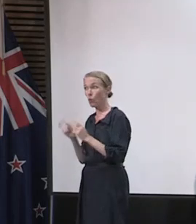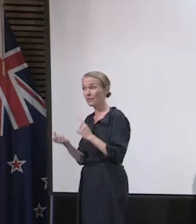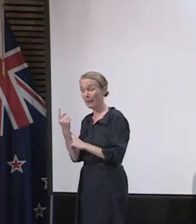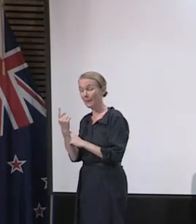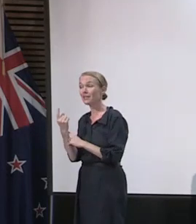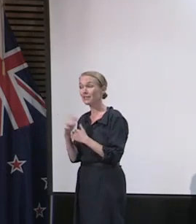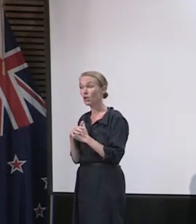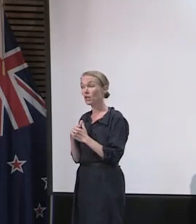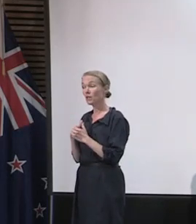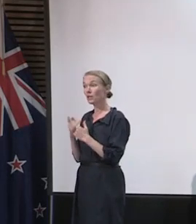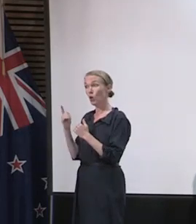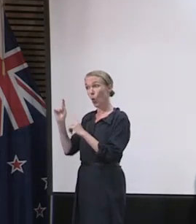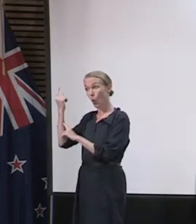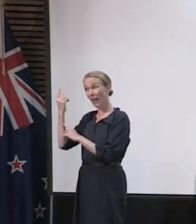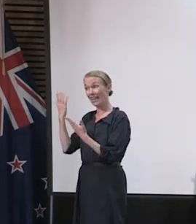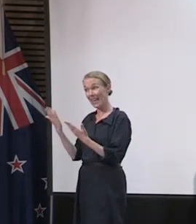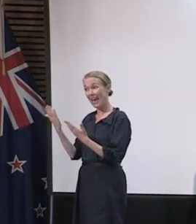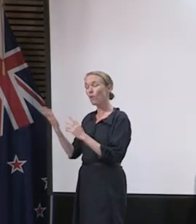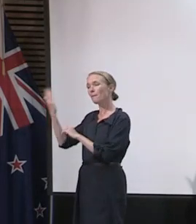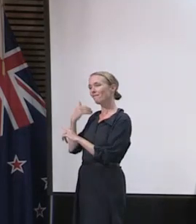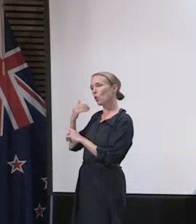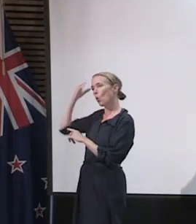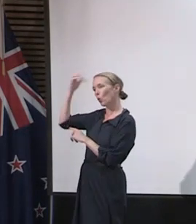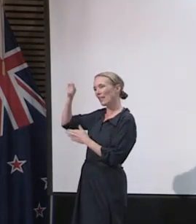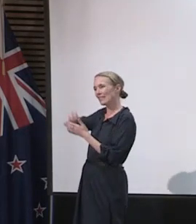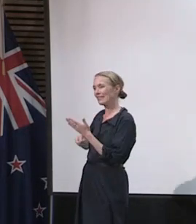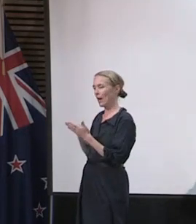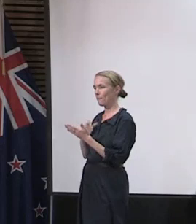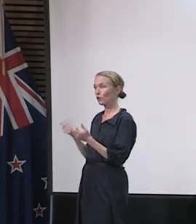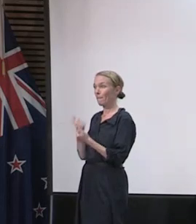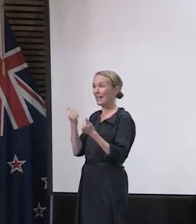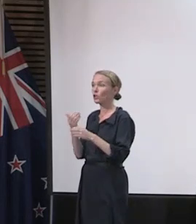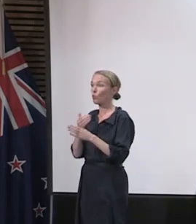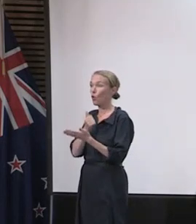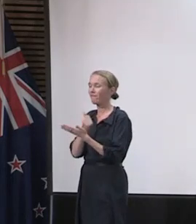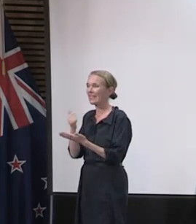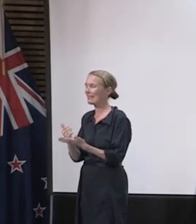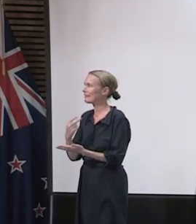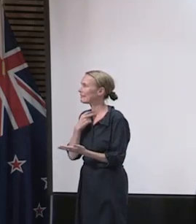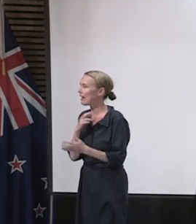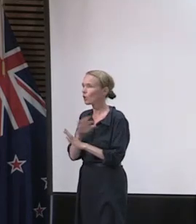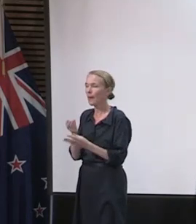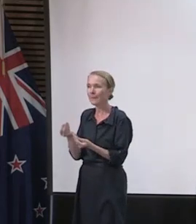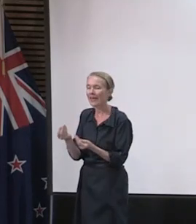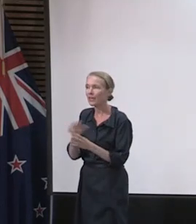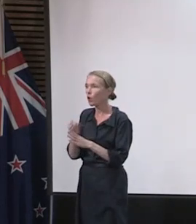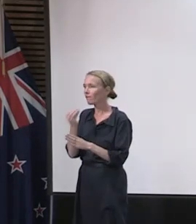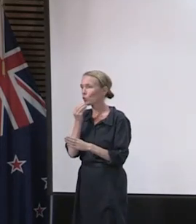was in keeping with our expectations there as well. She equally did the same thing in Queenstown where we did see